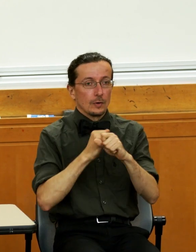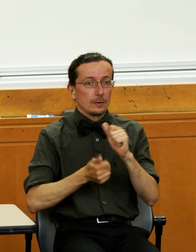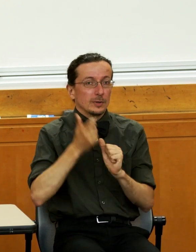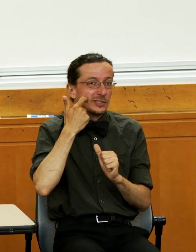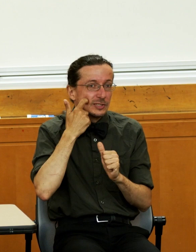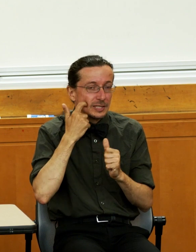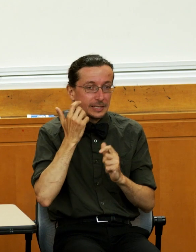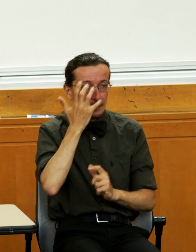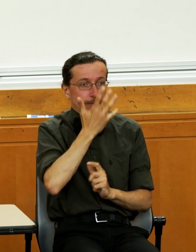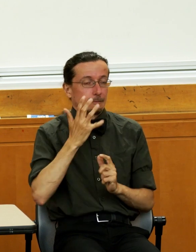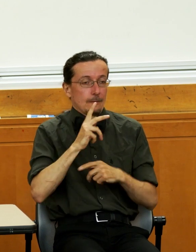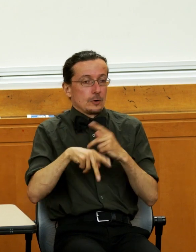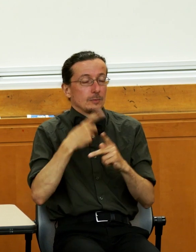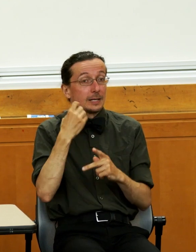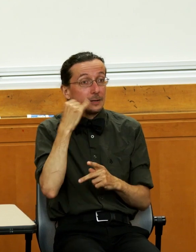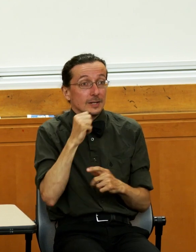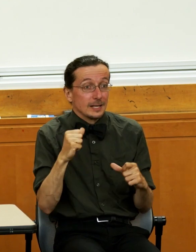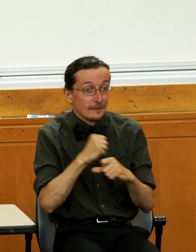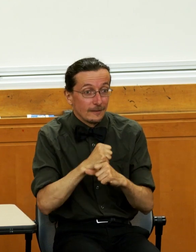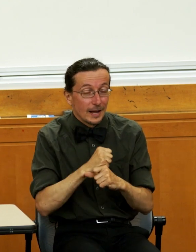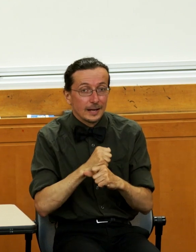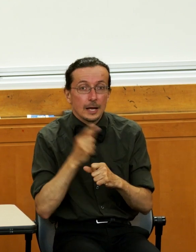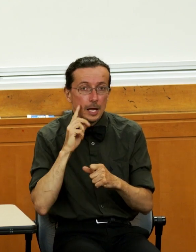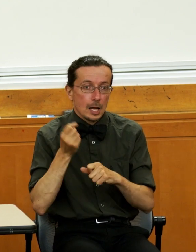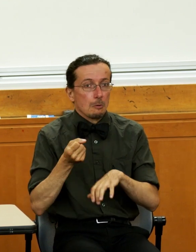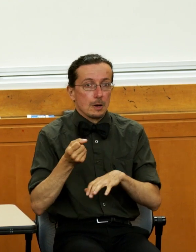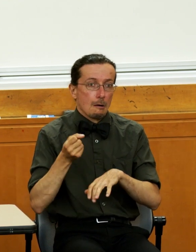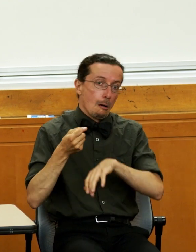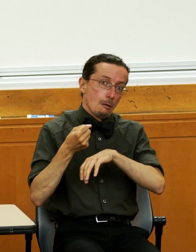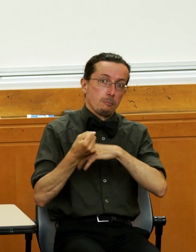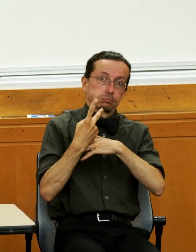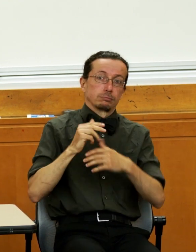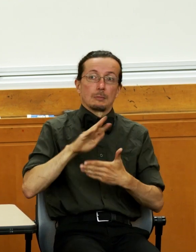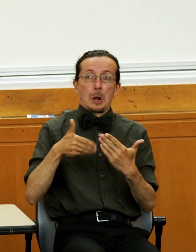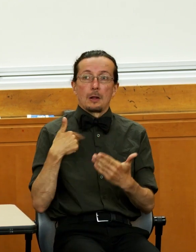because if you didn't fight it would vanquish all of us, right? Somebody fought so that you could